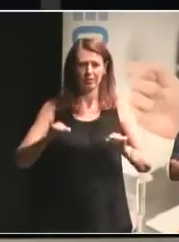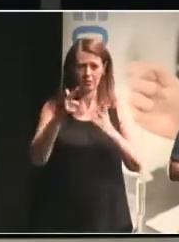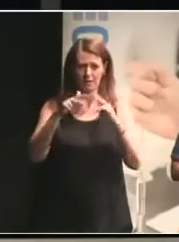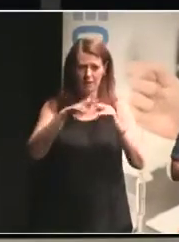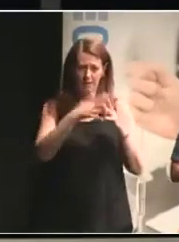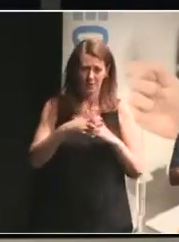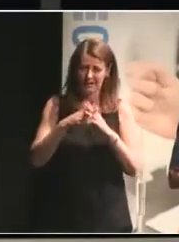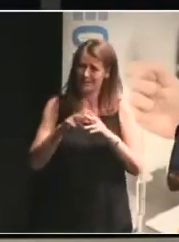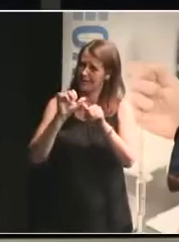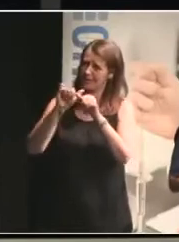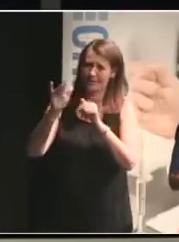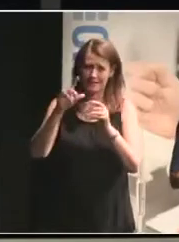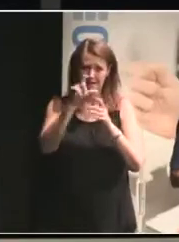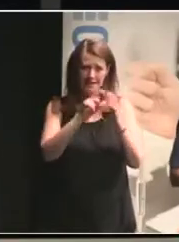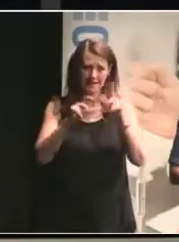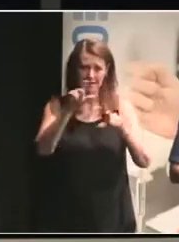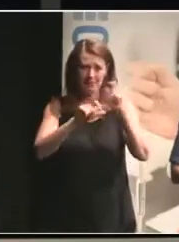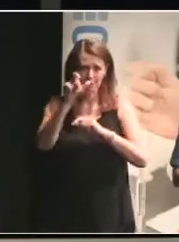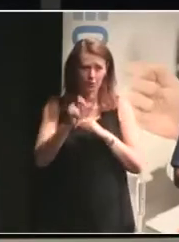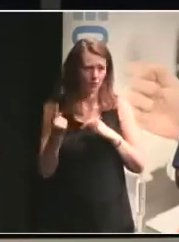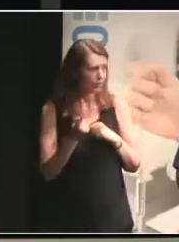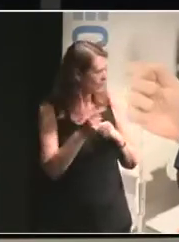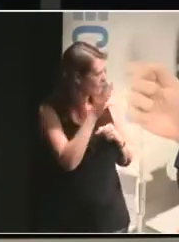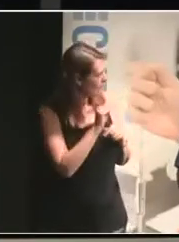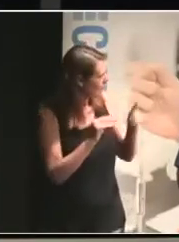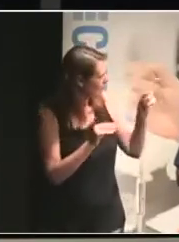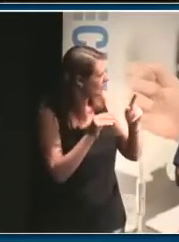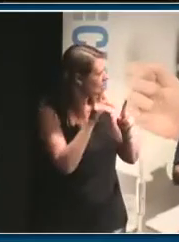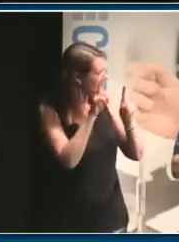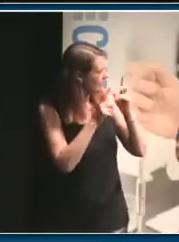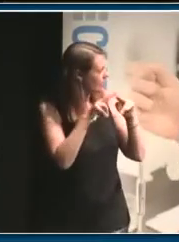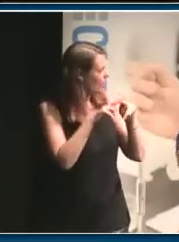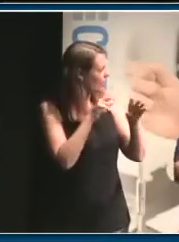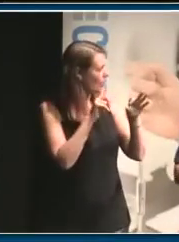chemist who ever lived R.B. Woodward is from the city of Quincy. He would have gotten three